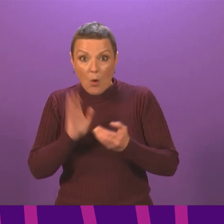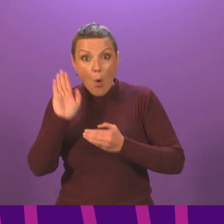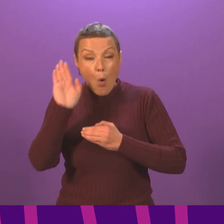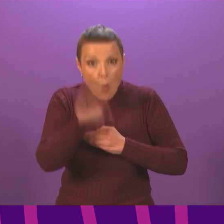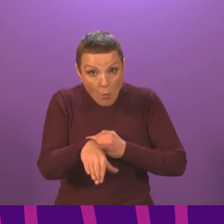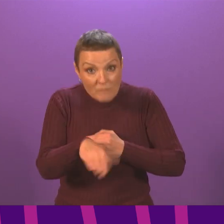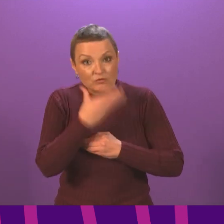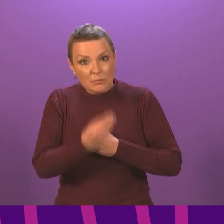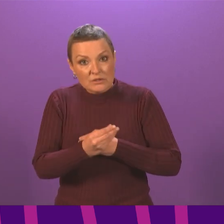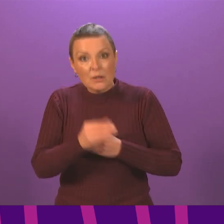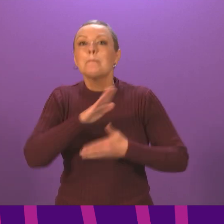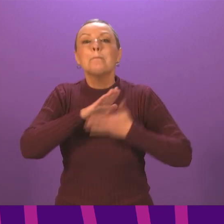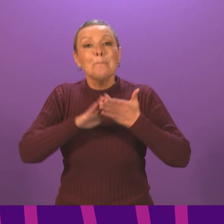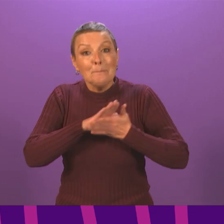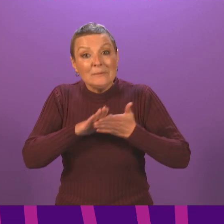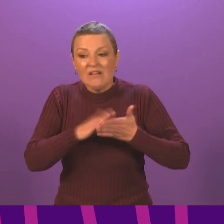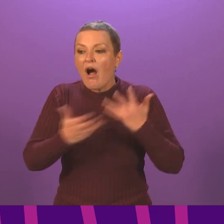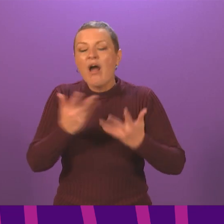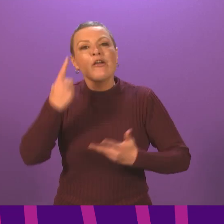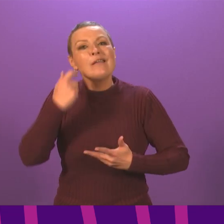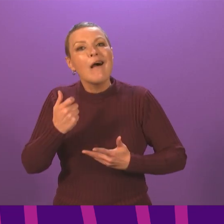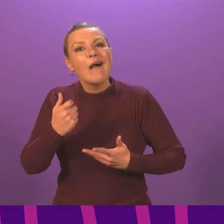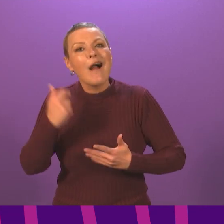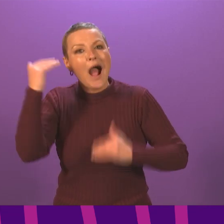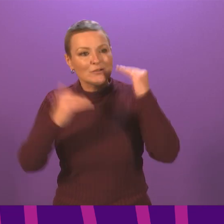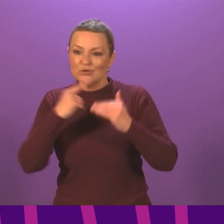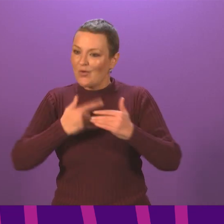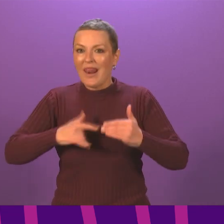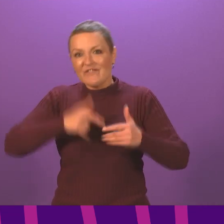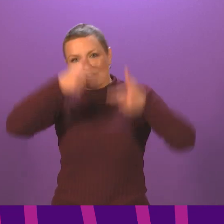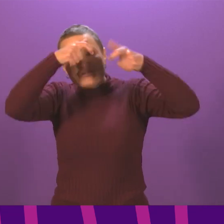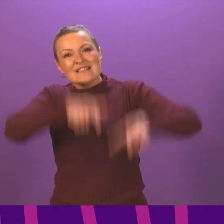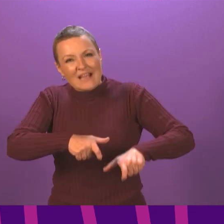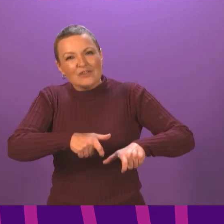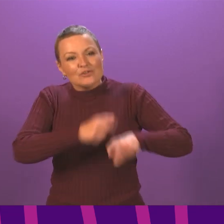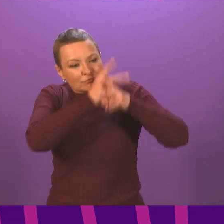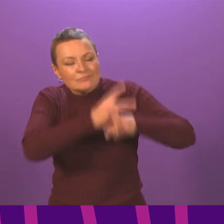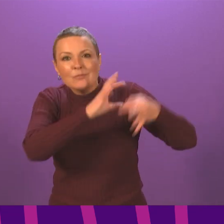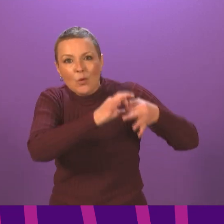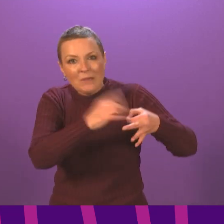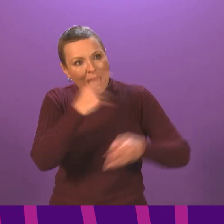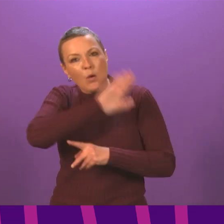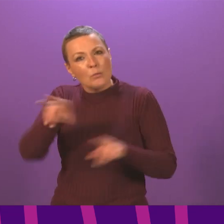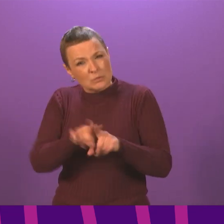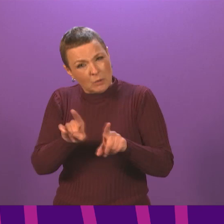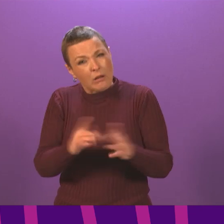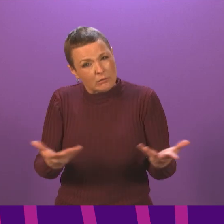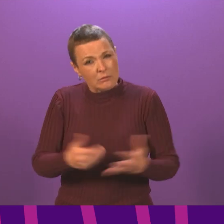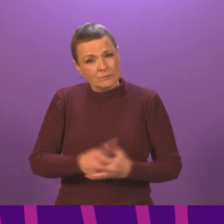home for Christmas through the use of testing will be extended to other young adults, who deserve the dignity and respect that is afforded to the rest of society?